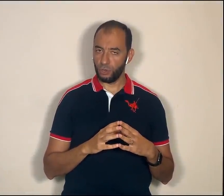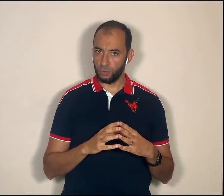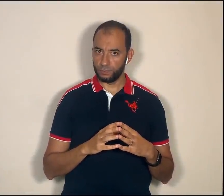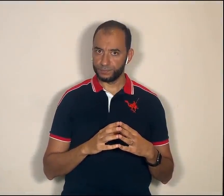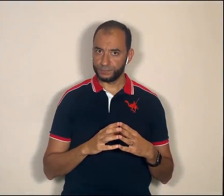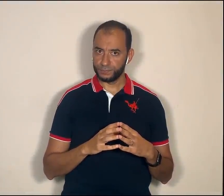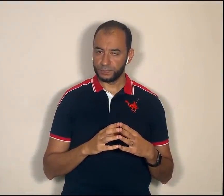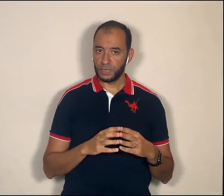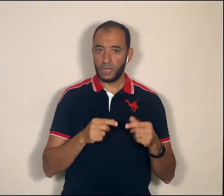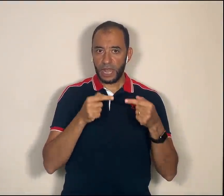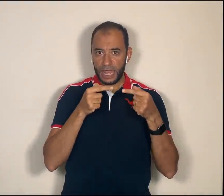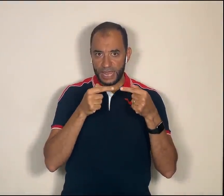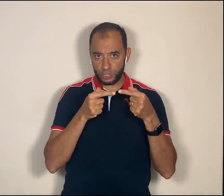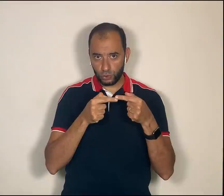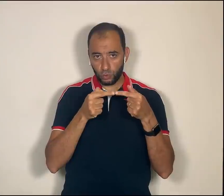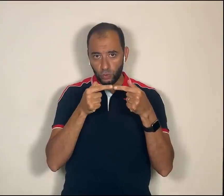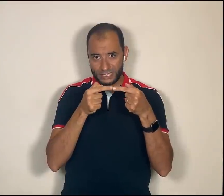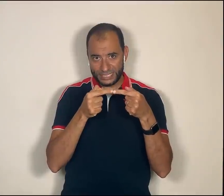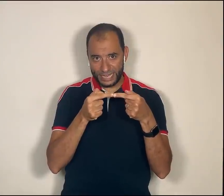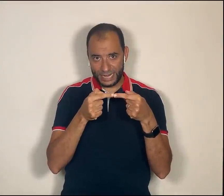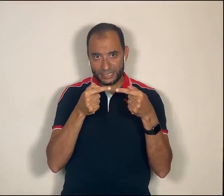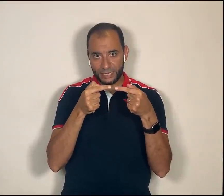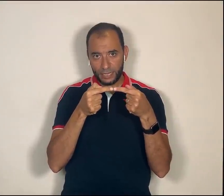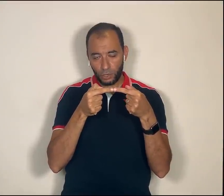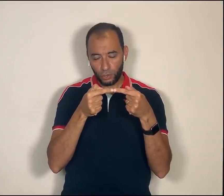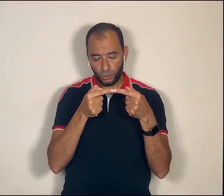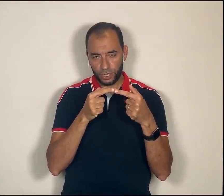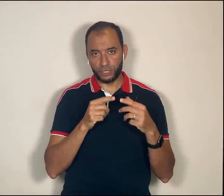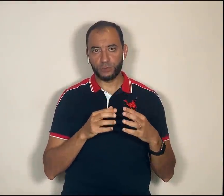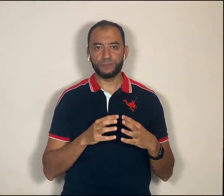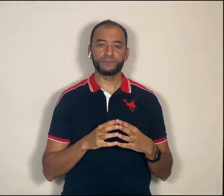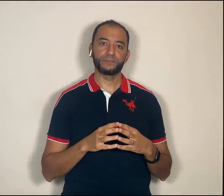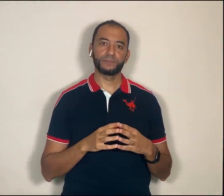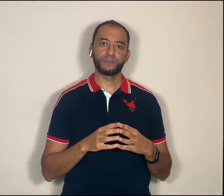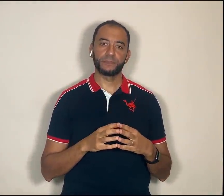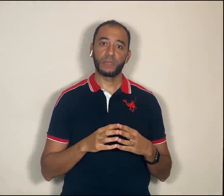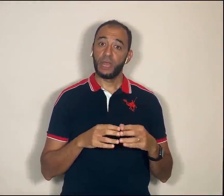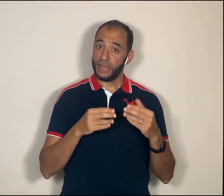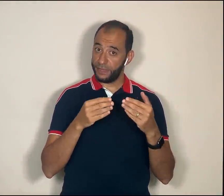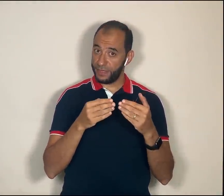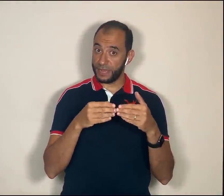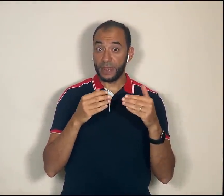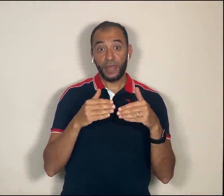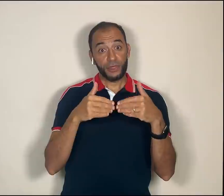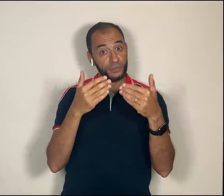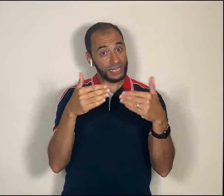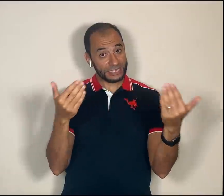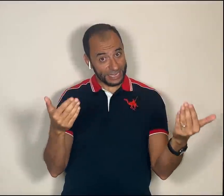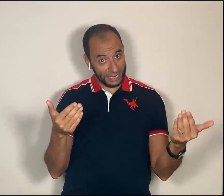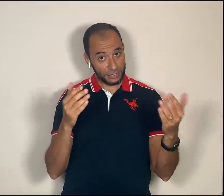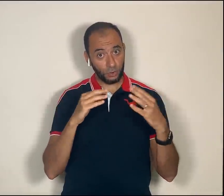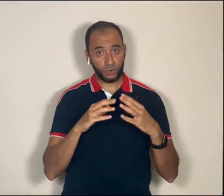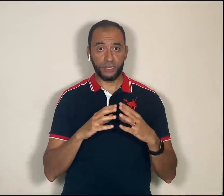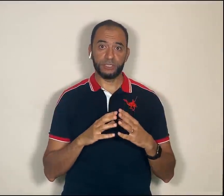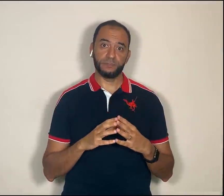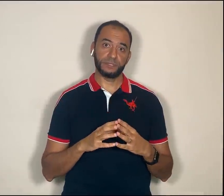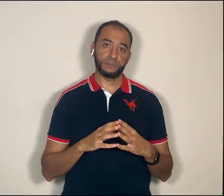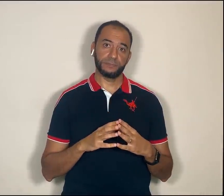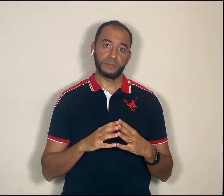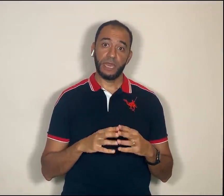no. A two celled organism, and then three celled organisms,